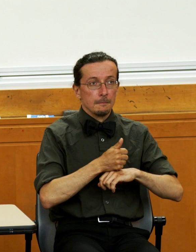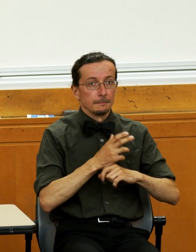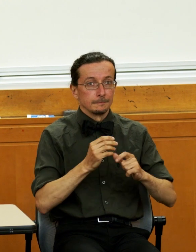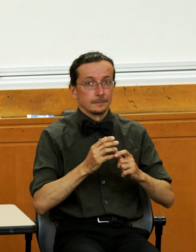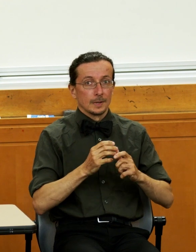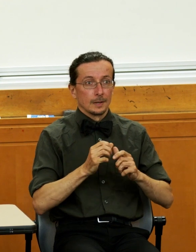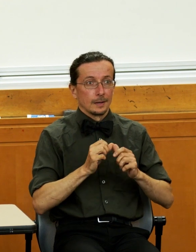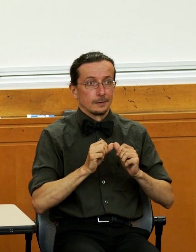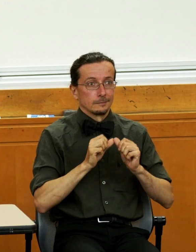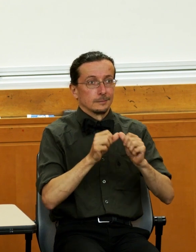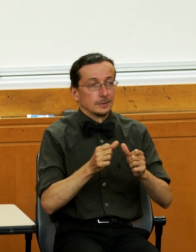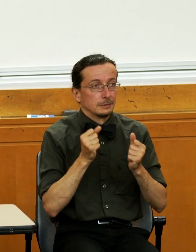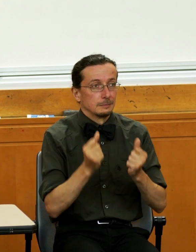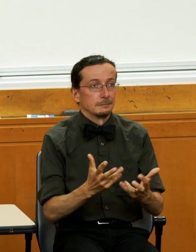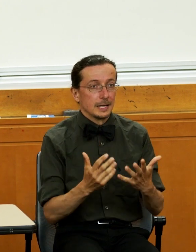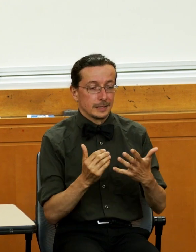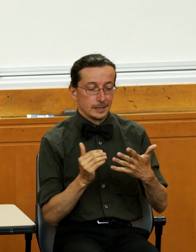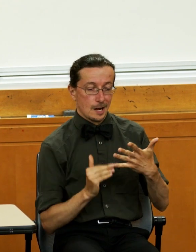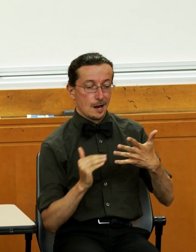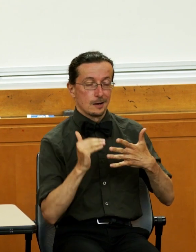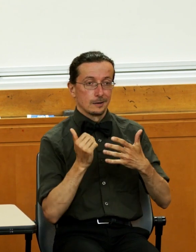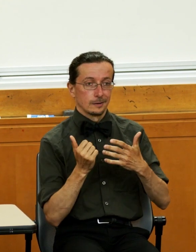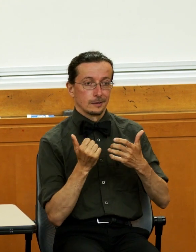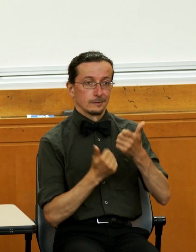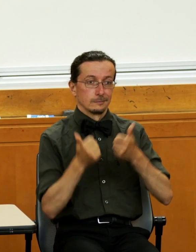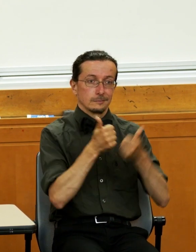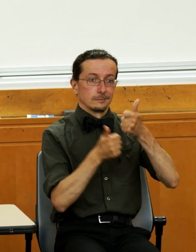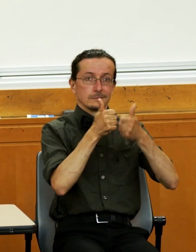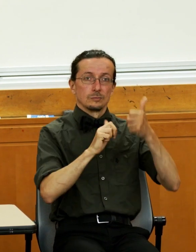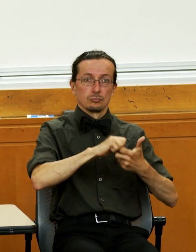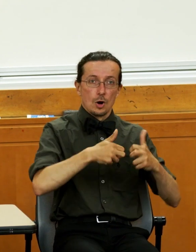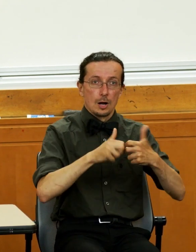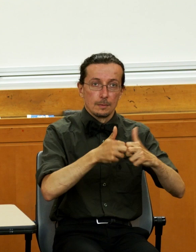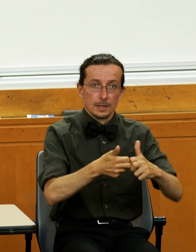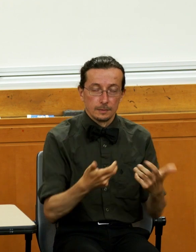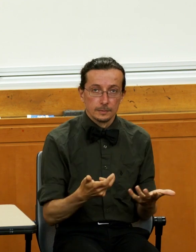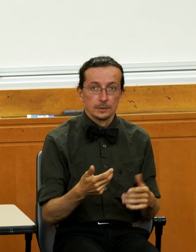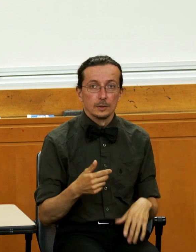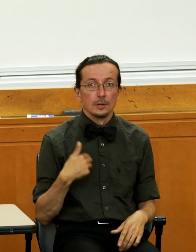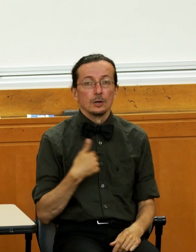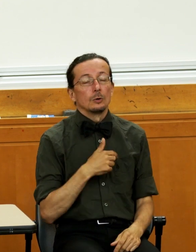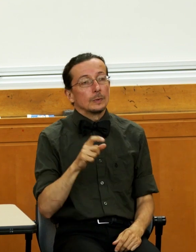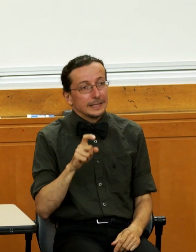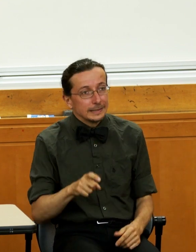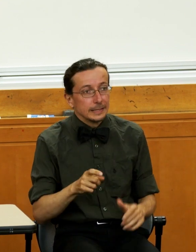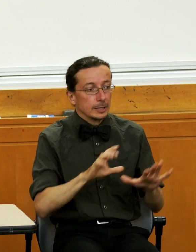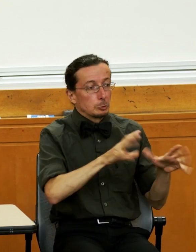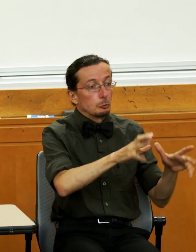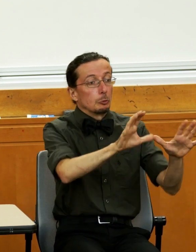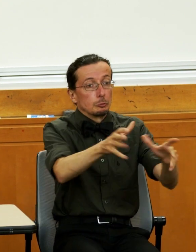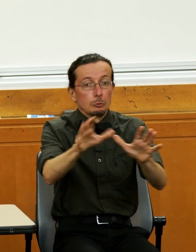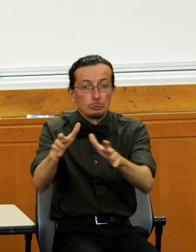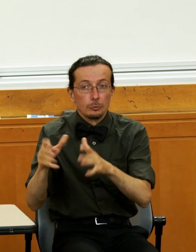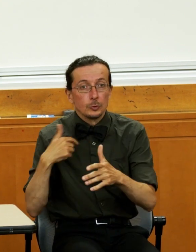and we need all the systems, you know, different groups, we need the protesters, we need the media,